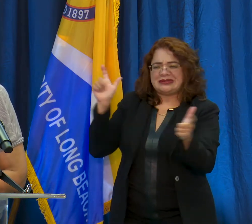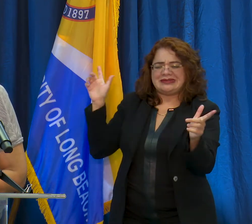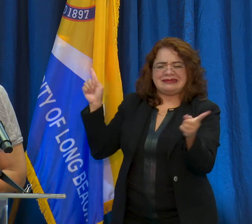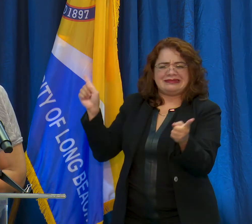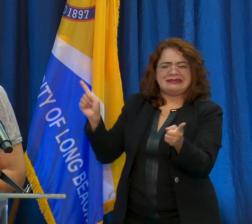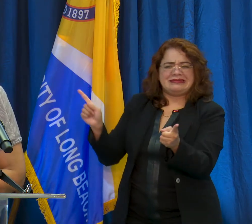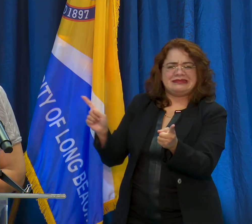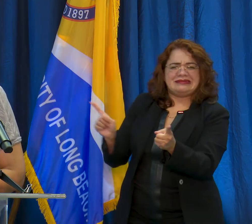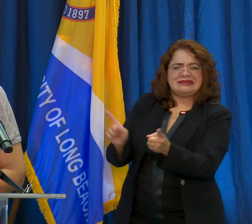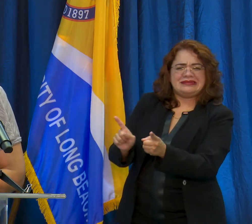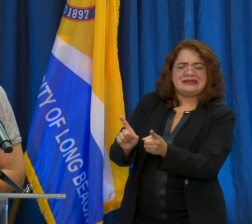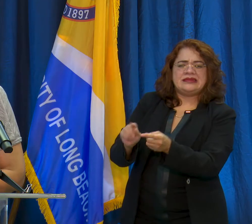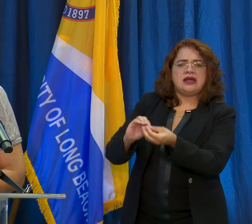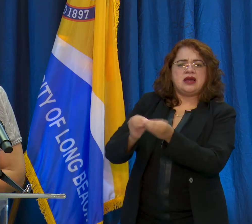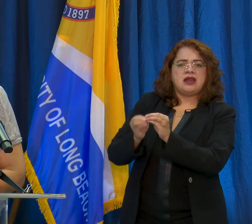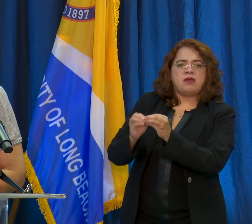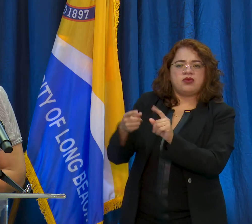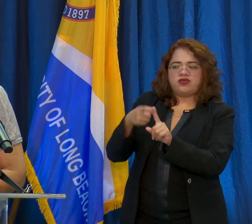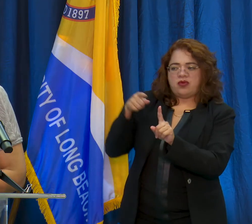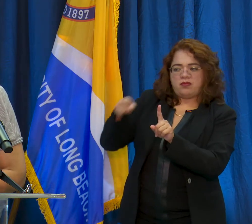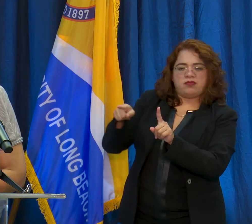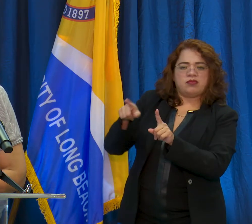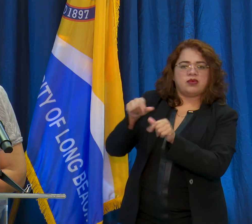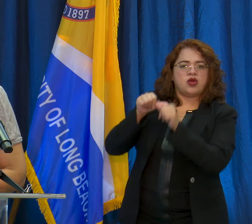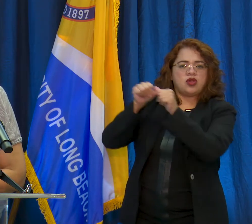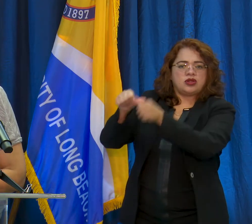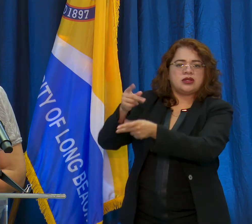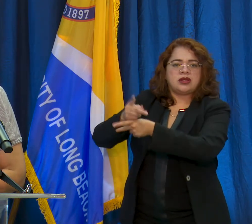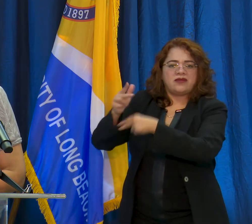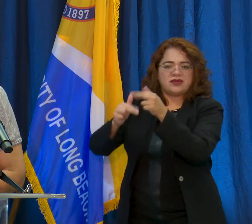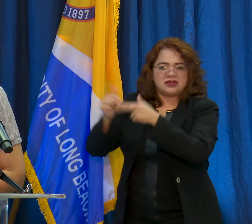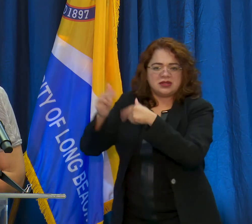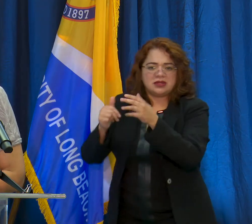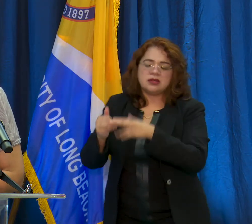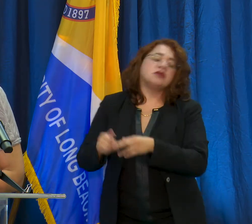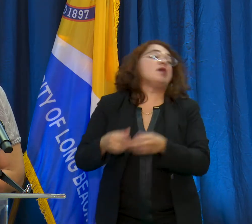to decrease those numbers. Loved ones are also playing a part